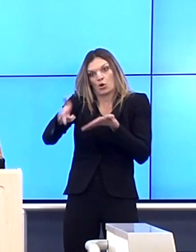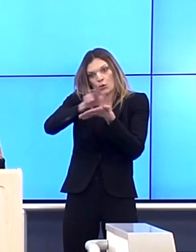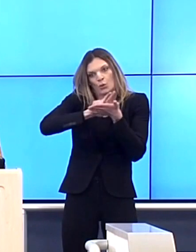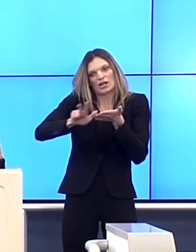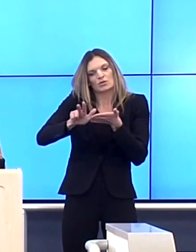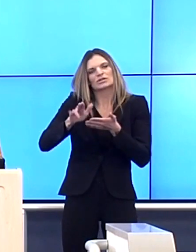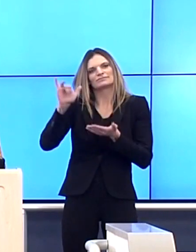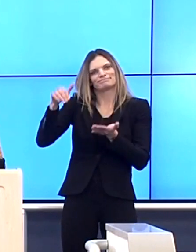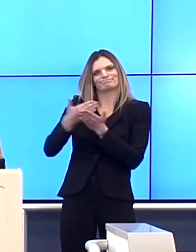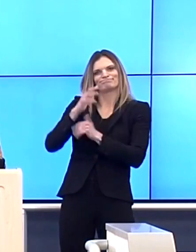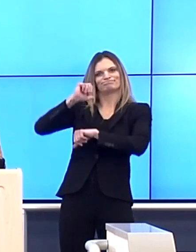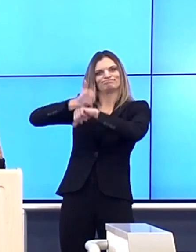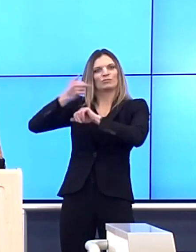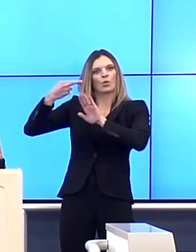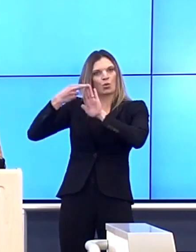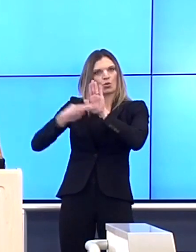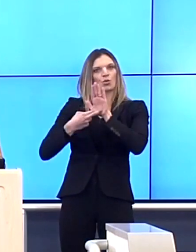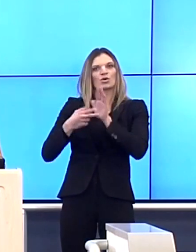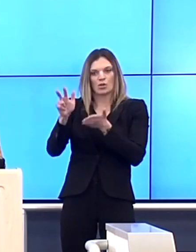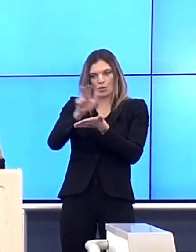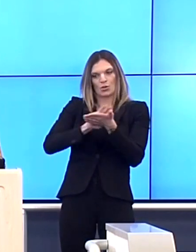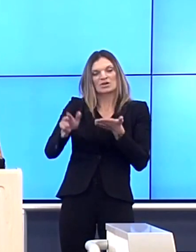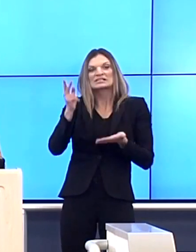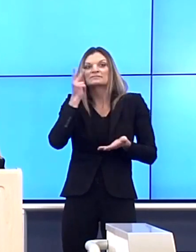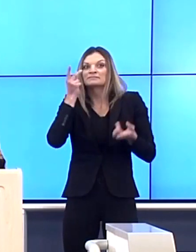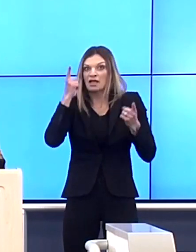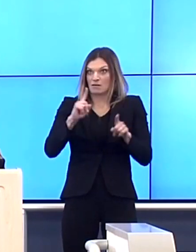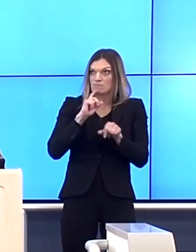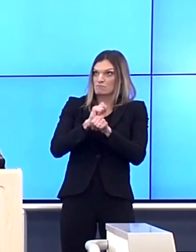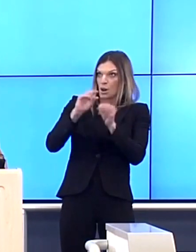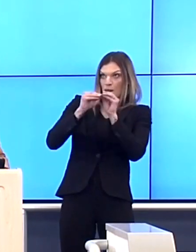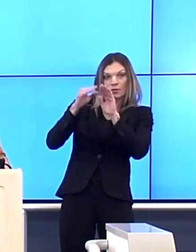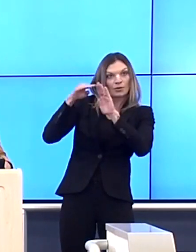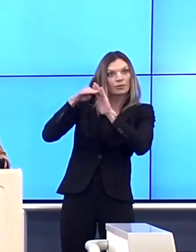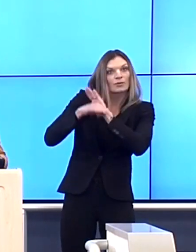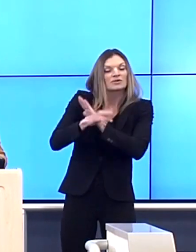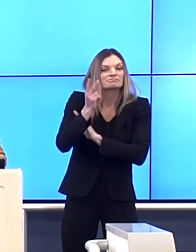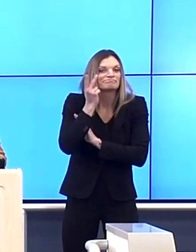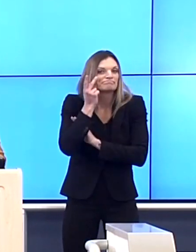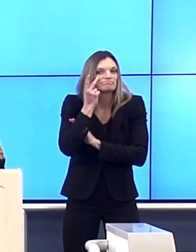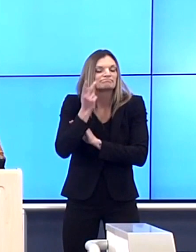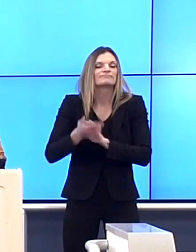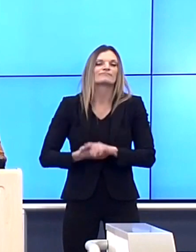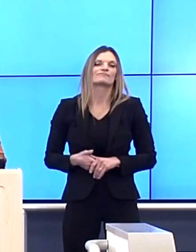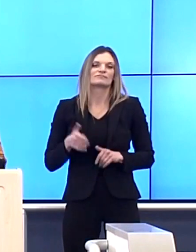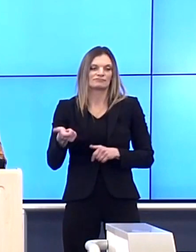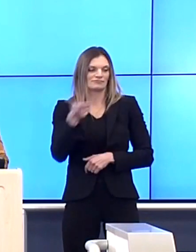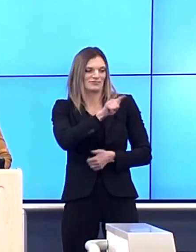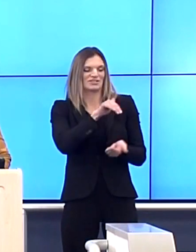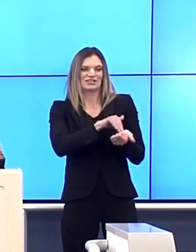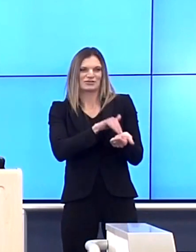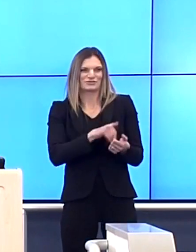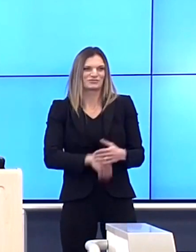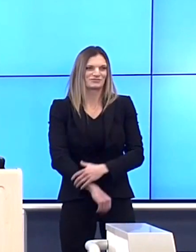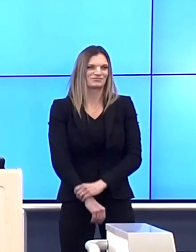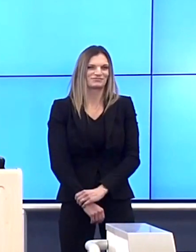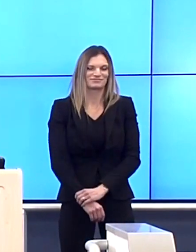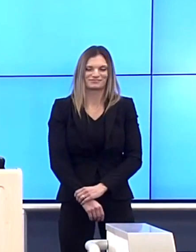WE HAVE THREE WEEKS TO SEE IF WE CAN ALL DO OUR PART AND MAKE A CAN ALL DO OUR PART AND MAKE A REAL DIFFERENCE. REAL DIFFERENCE. LET’S DO THIS TOGETHER. LET’S DO THIS TOGETHER. WITH THAT, I WOULD LIKE TO HAND